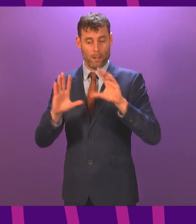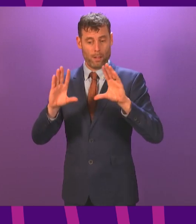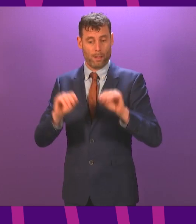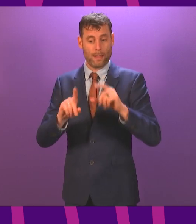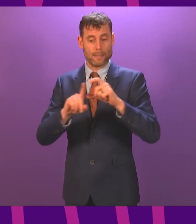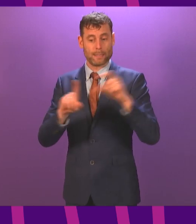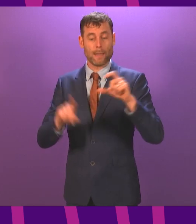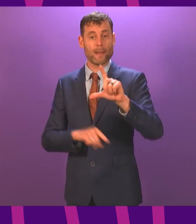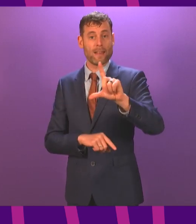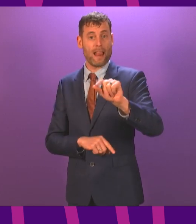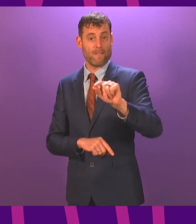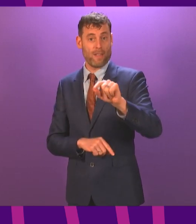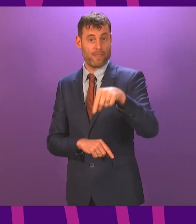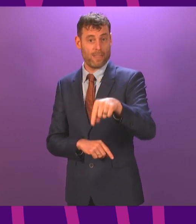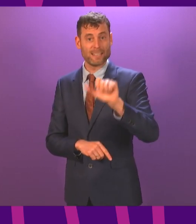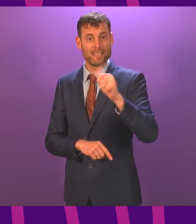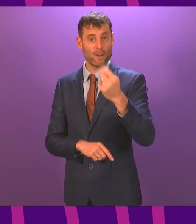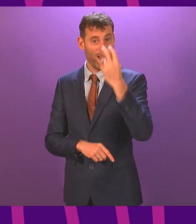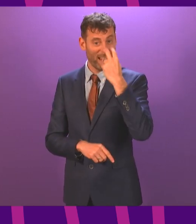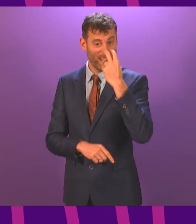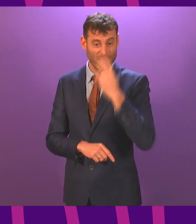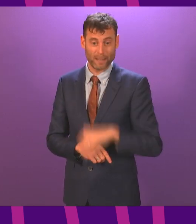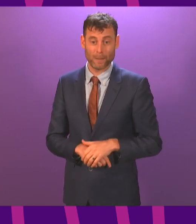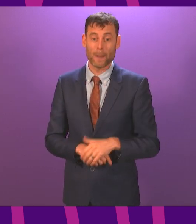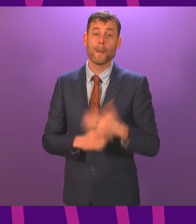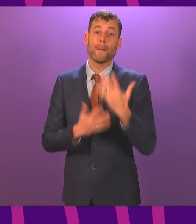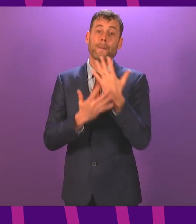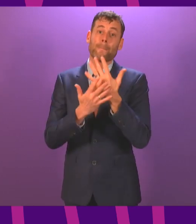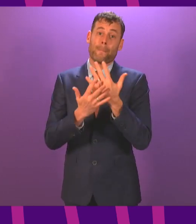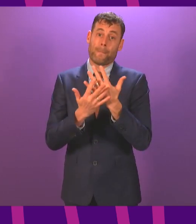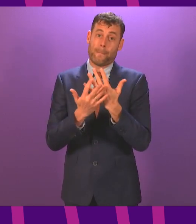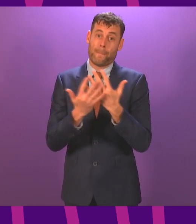on 11 December. I have had representations from businesses, asking whether they could